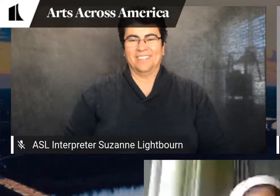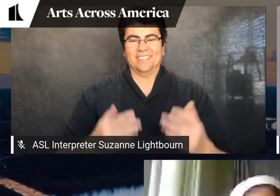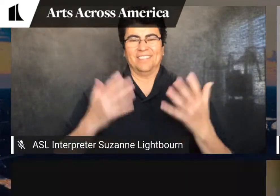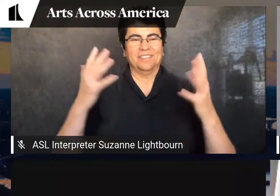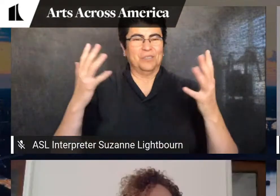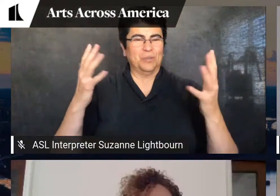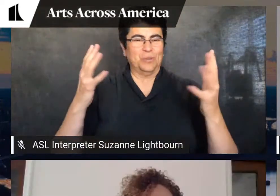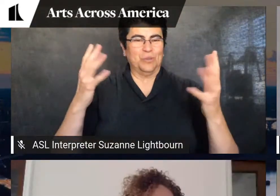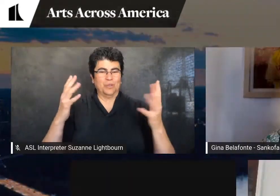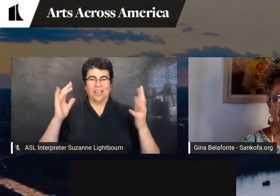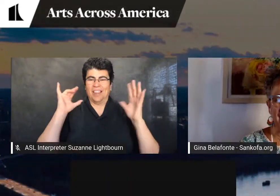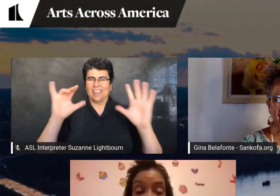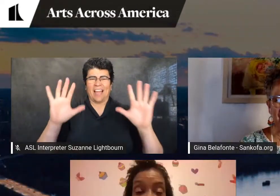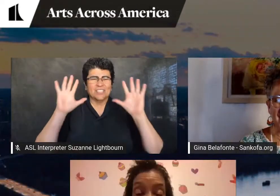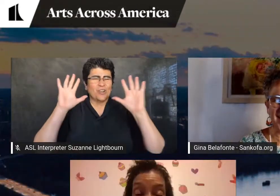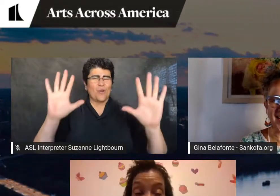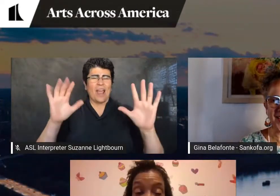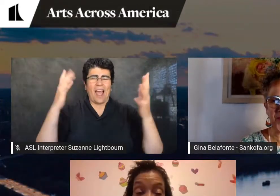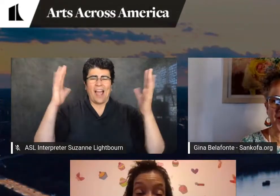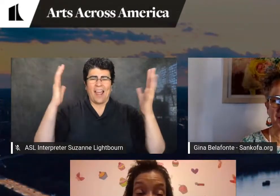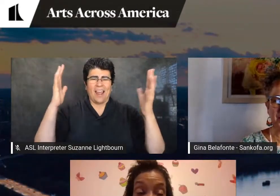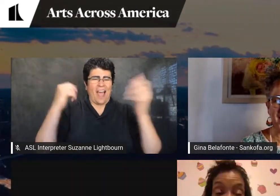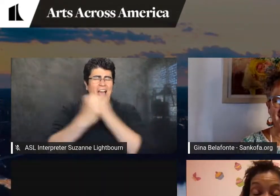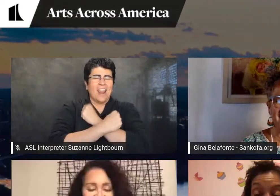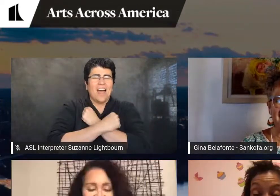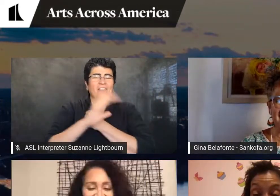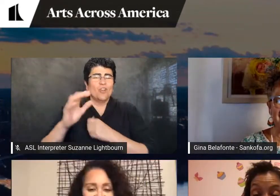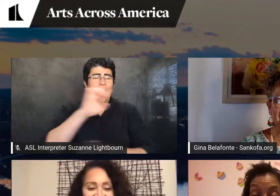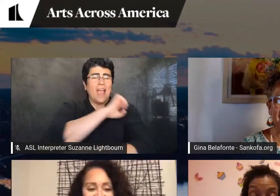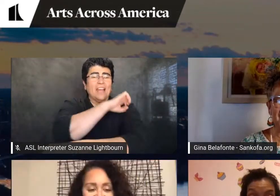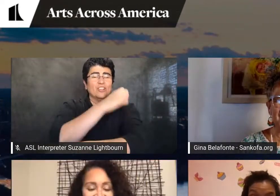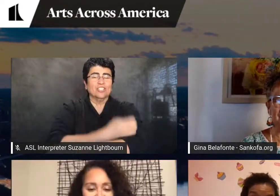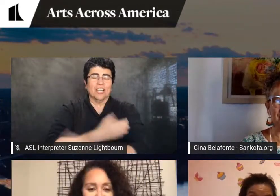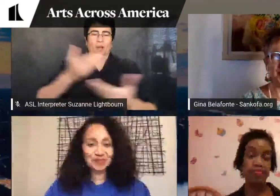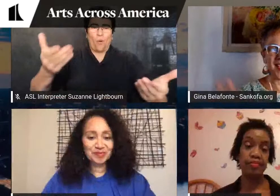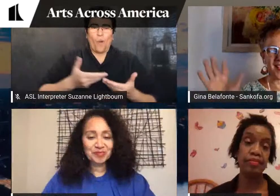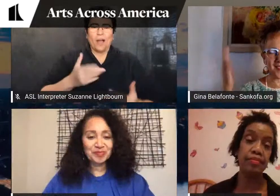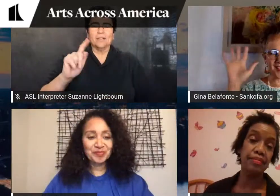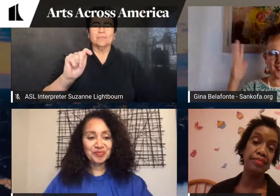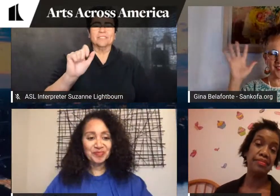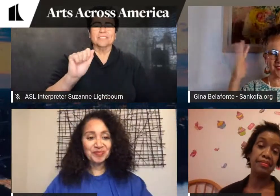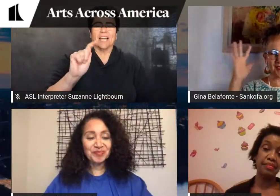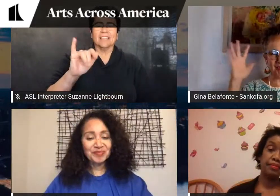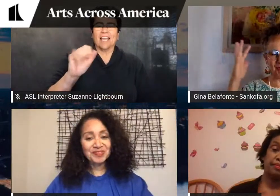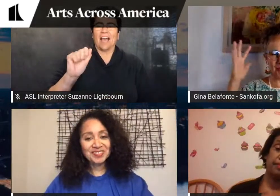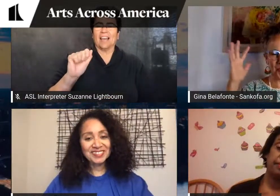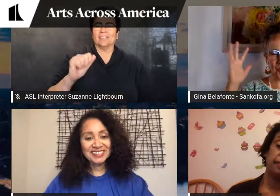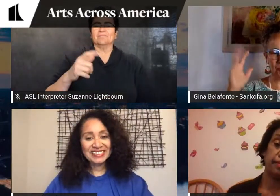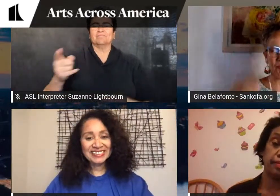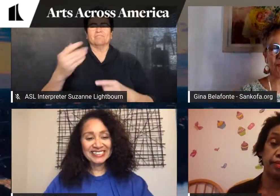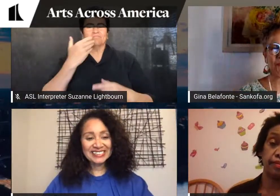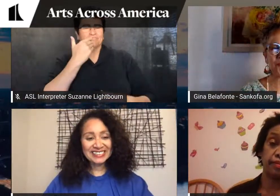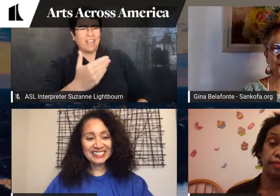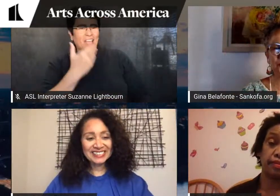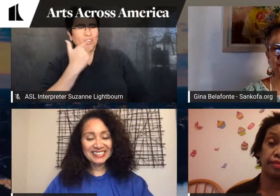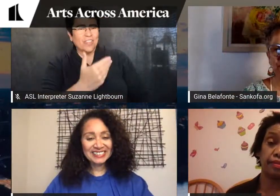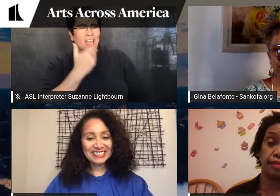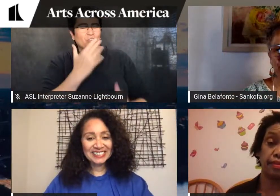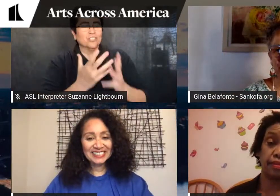That's so great, I love your energy. Welcome, Tatiana, welcome. Thank you so much for having me,